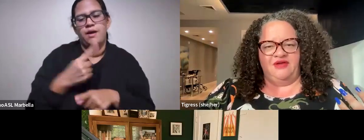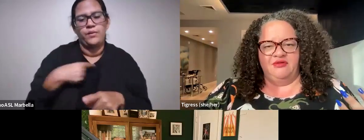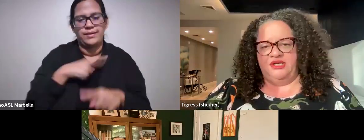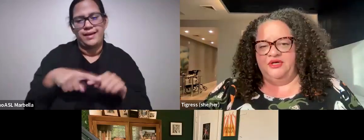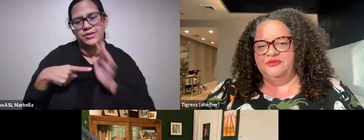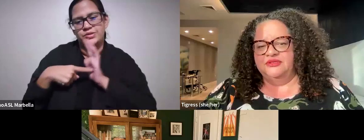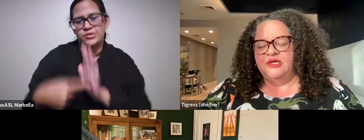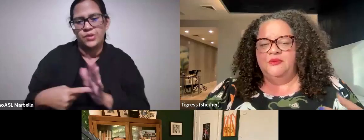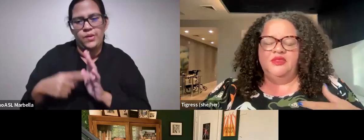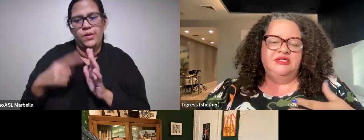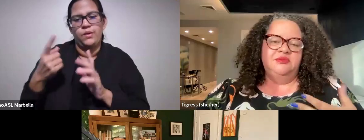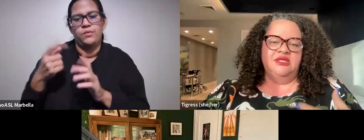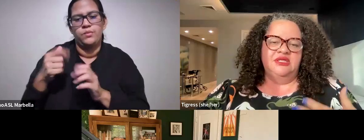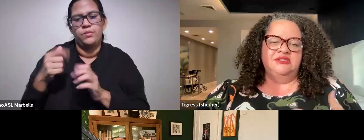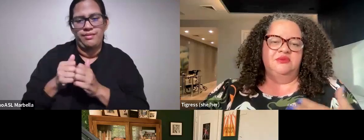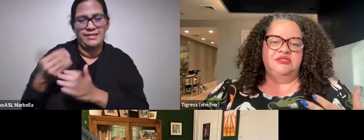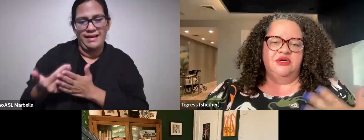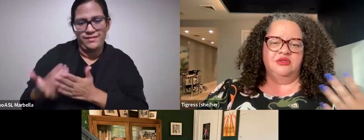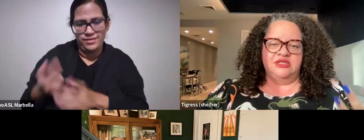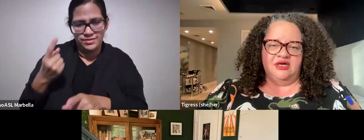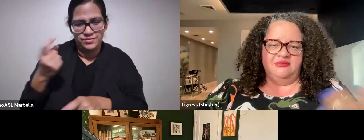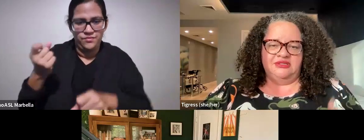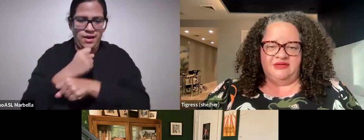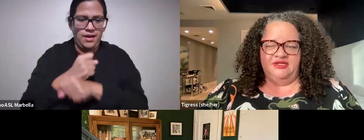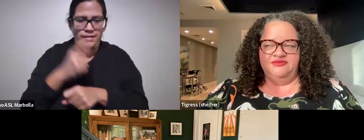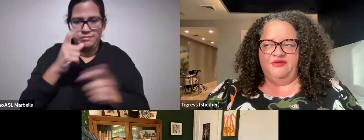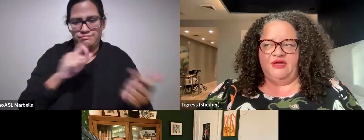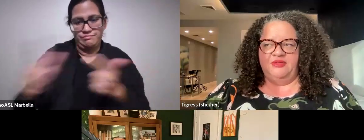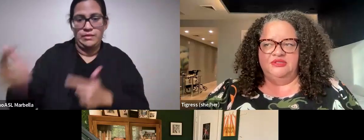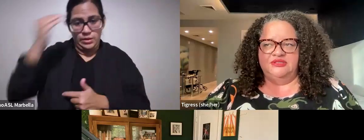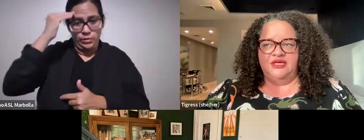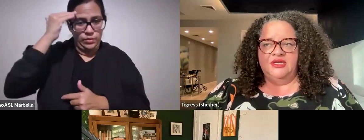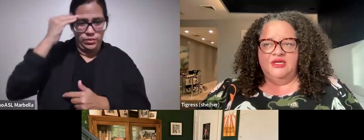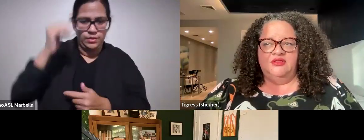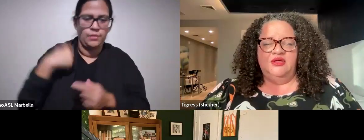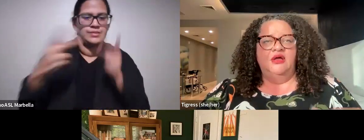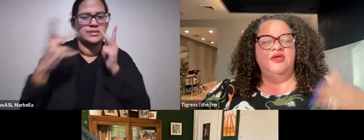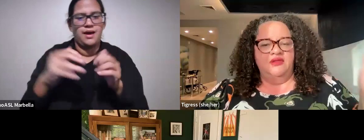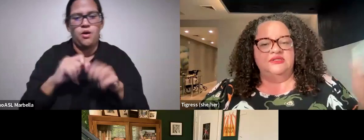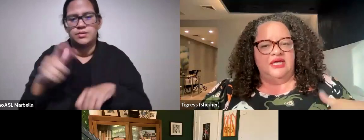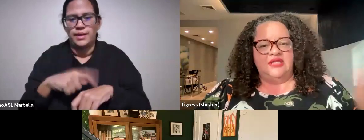with everybody knows, but that is one of the things that we see all the time as advocates for fat people is on the other side.